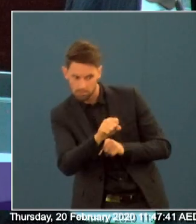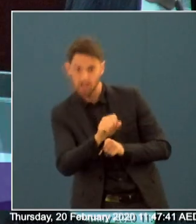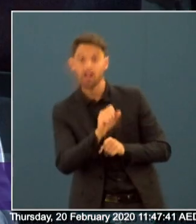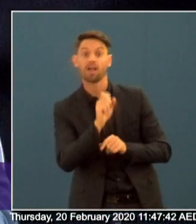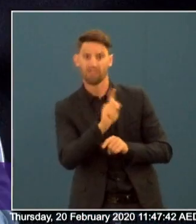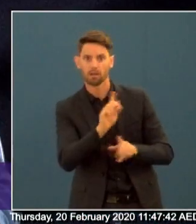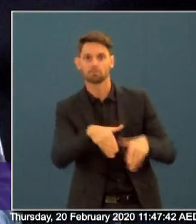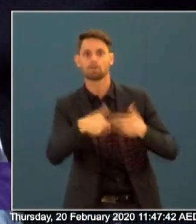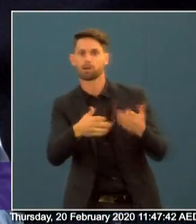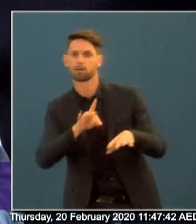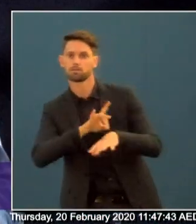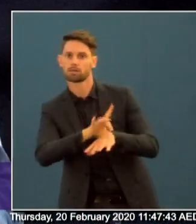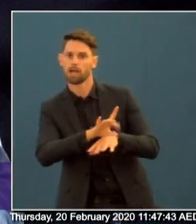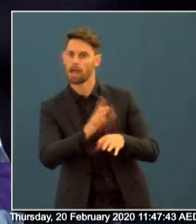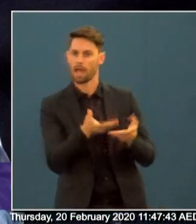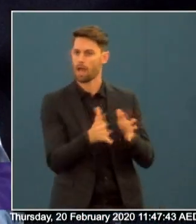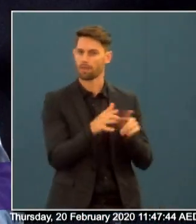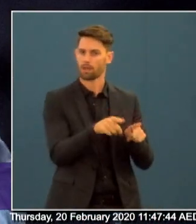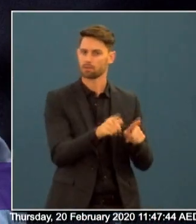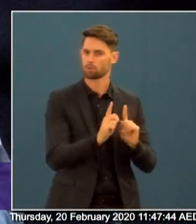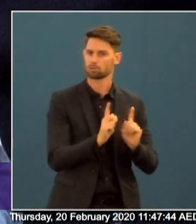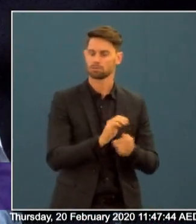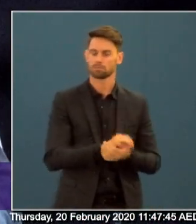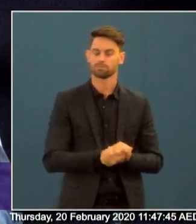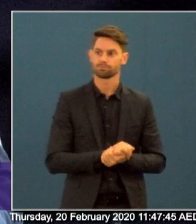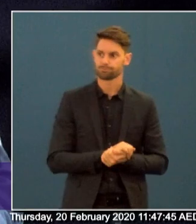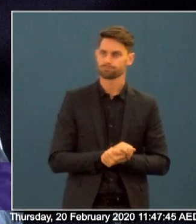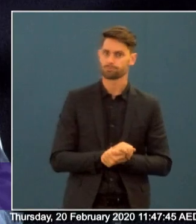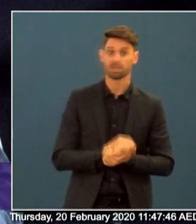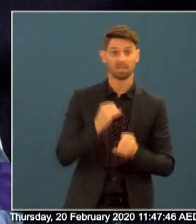The very high rates of mental—ill health in people with